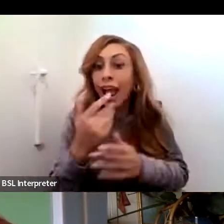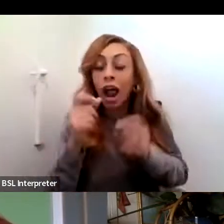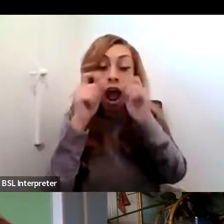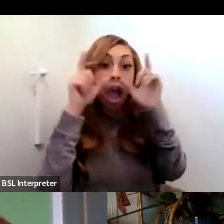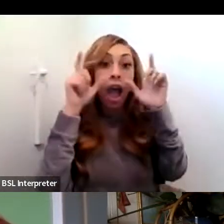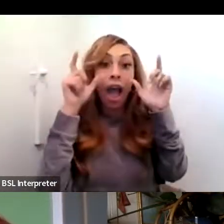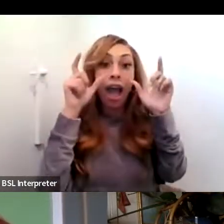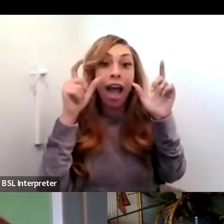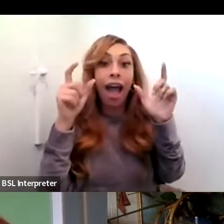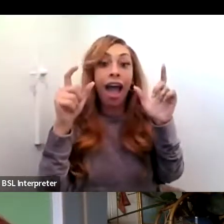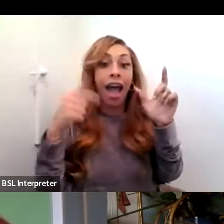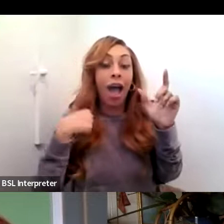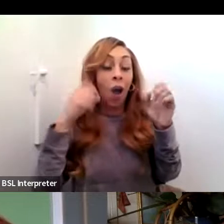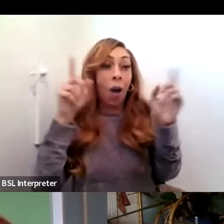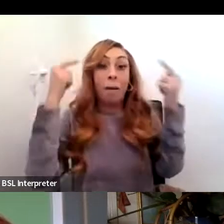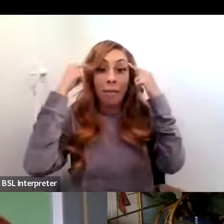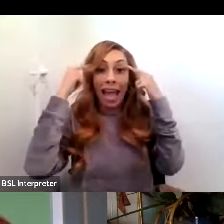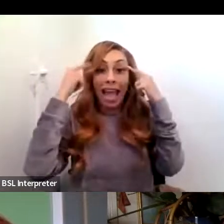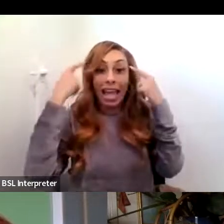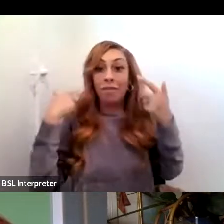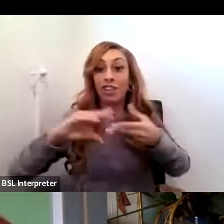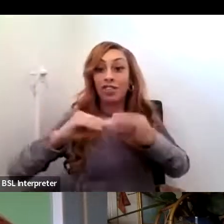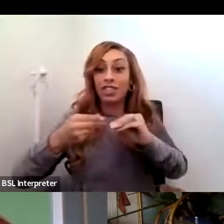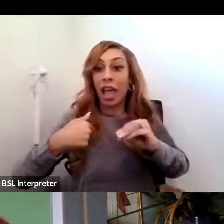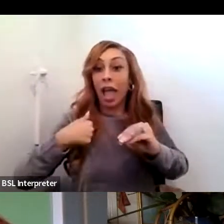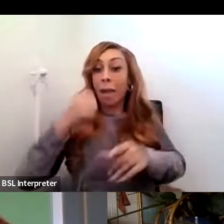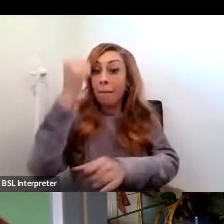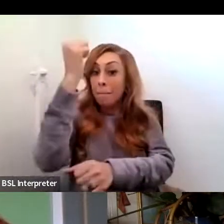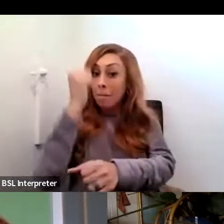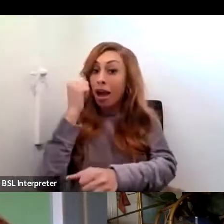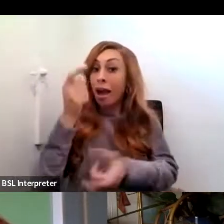because I'm not a creator, my last job was a bar manager,